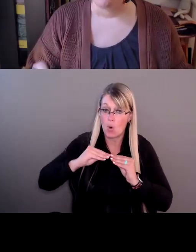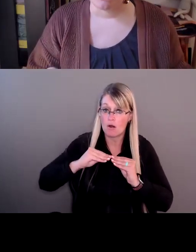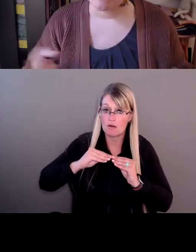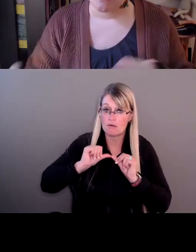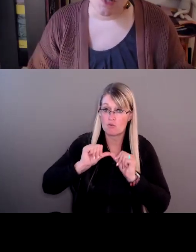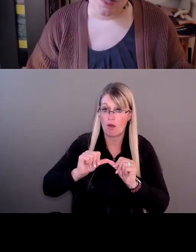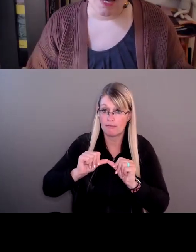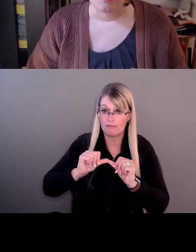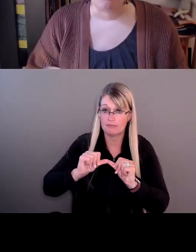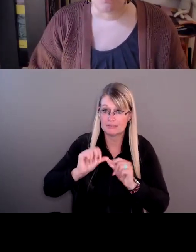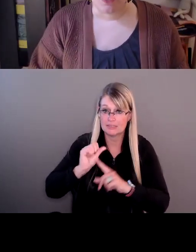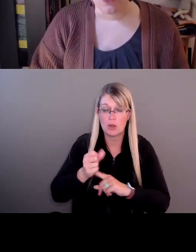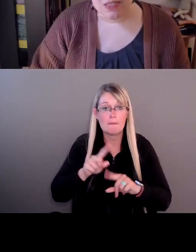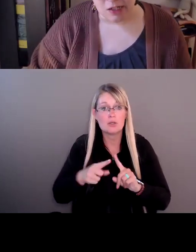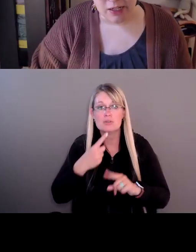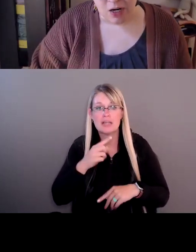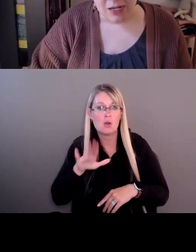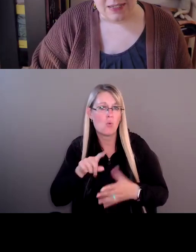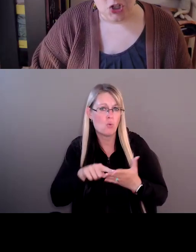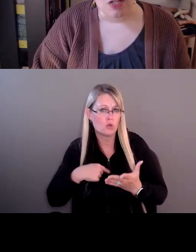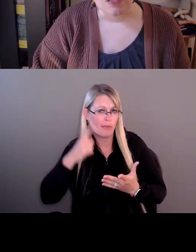but as soon as you say what are you considering a chronic condition?